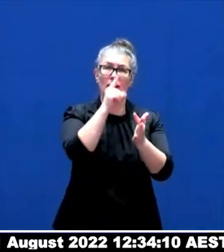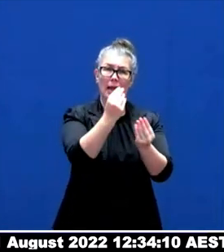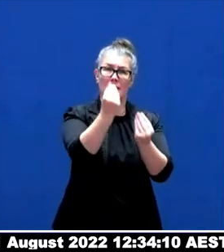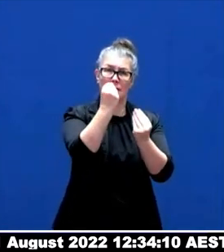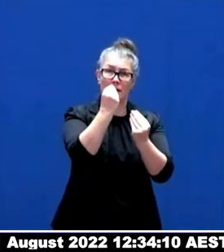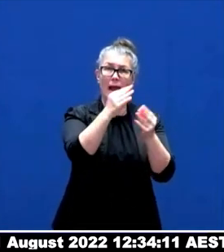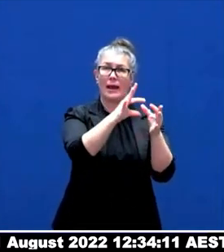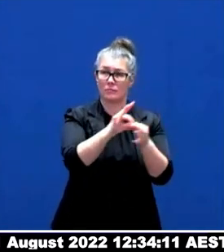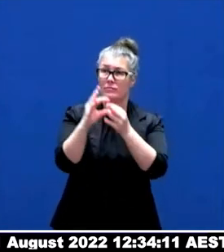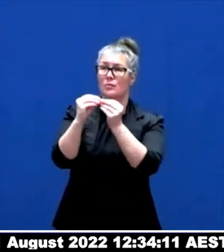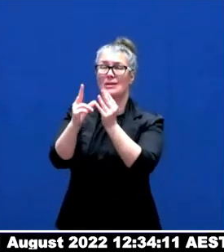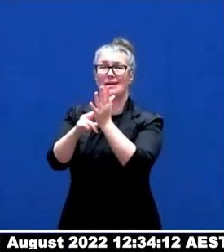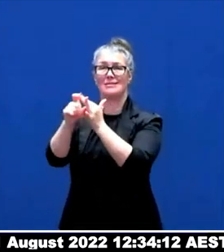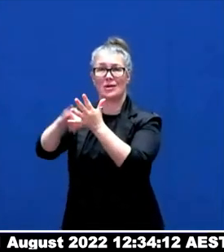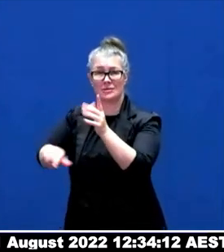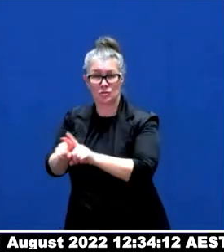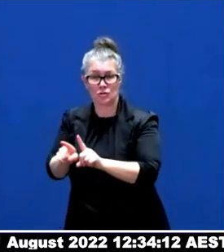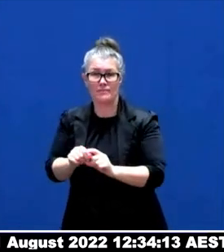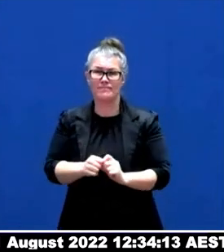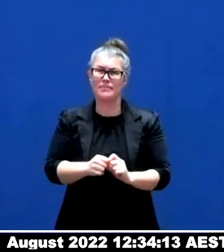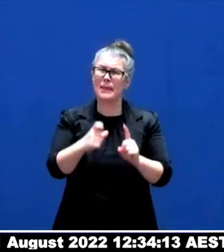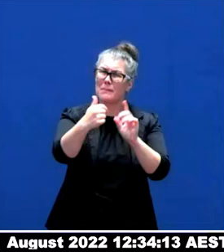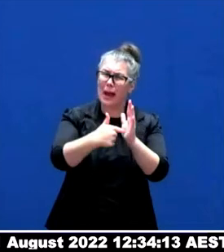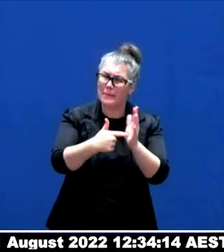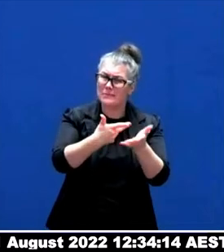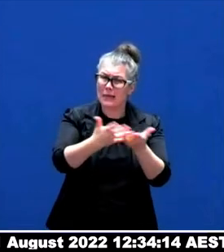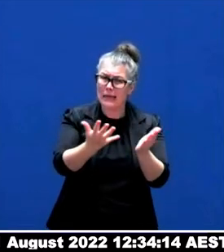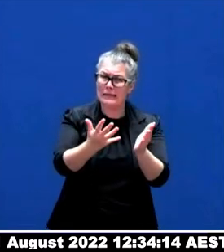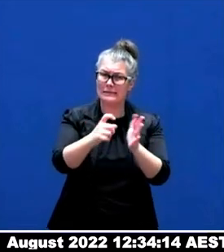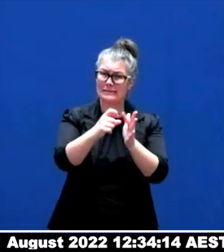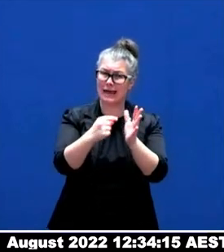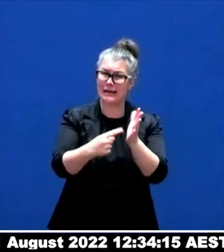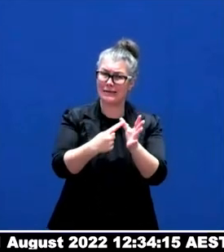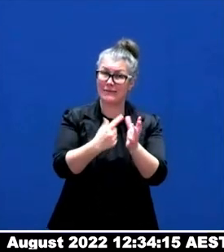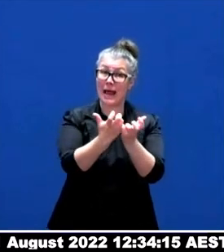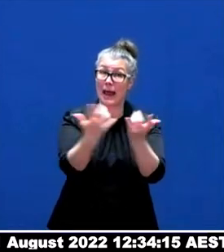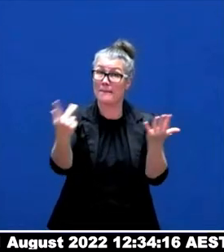Does the Department keep any data of the number of people who have undertaken any training modules?